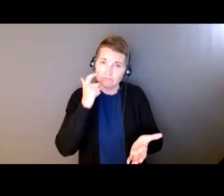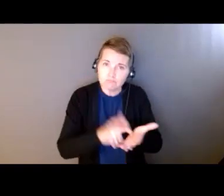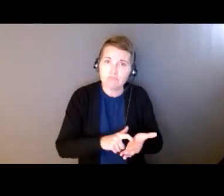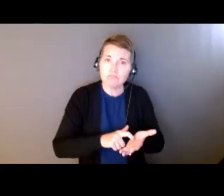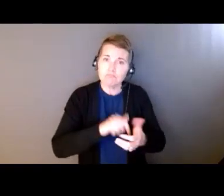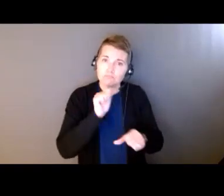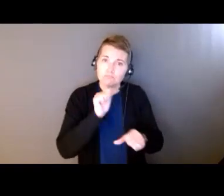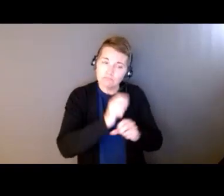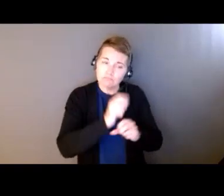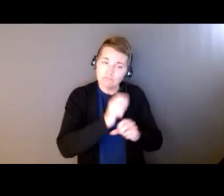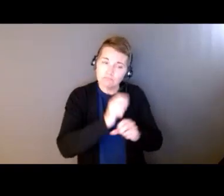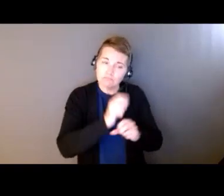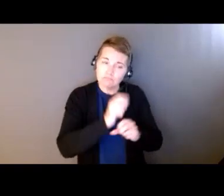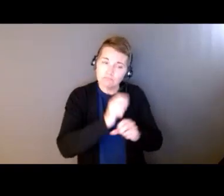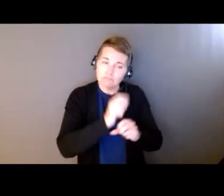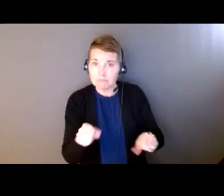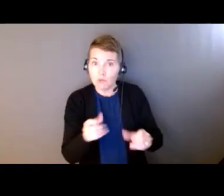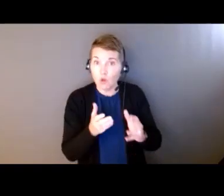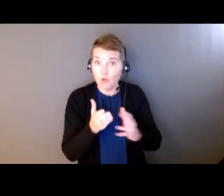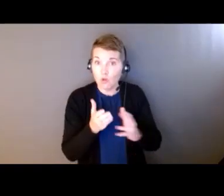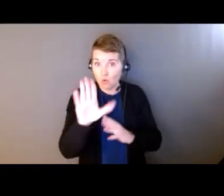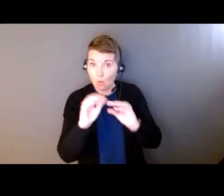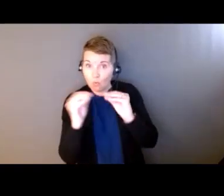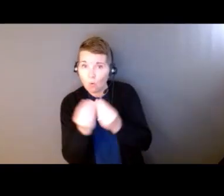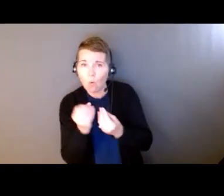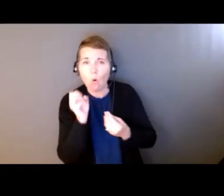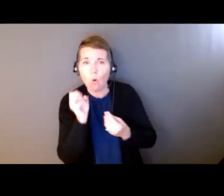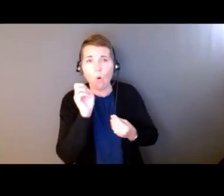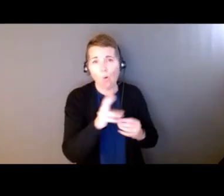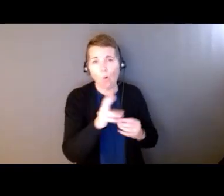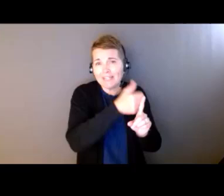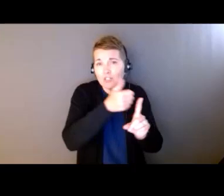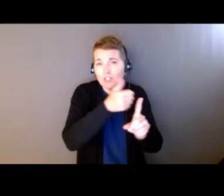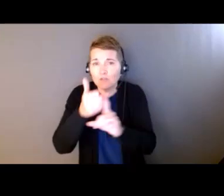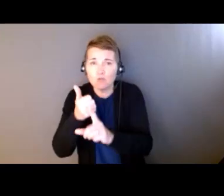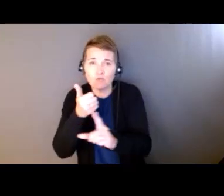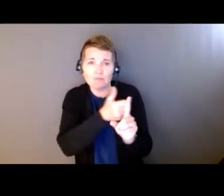This can be done through engagement, knowledge sharing, and like today, acknowledgement.